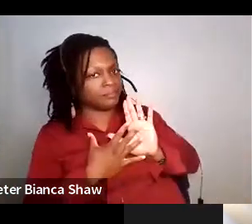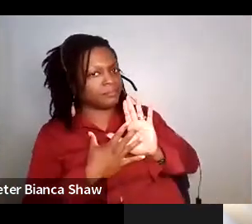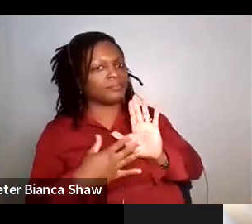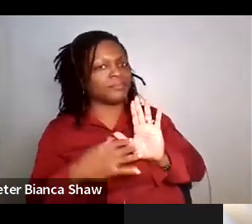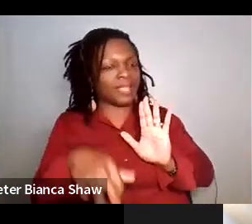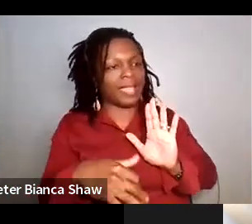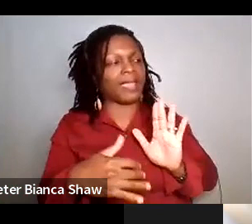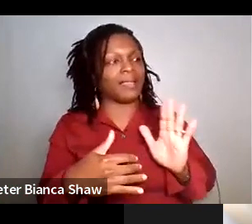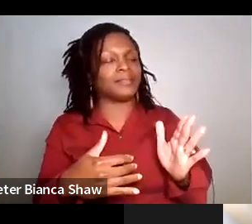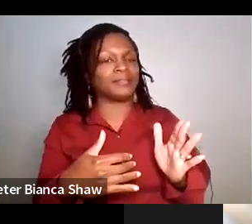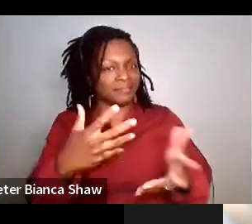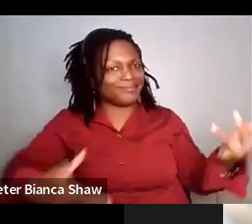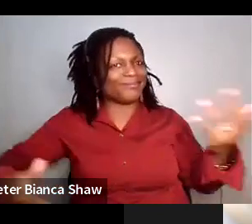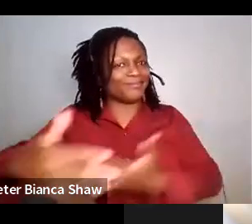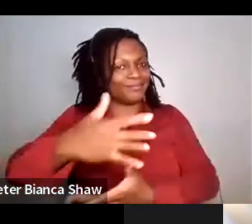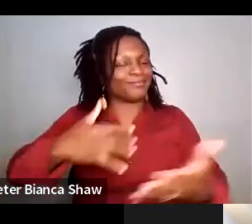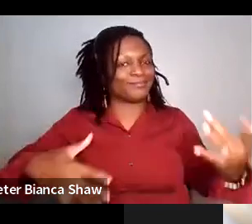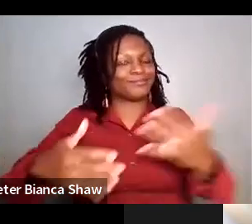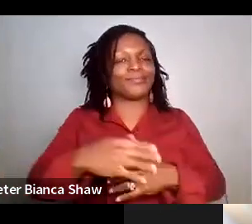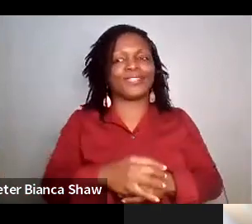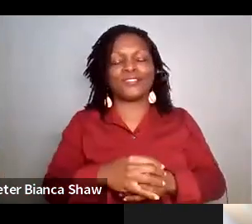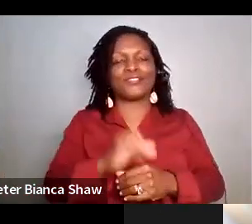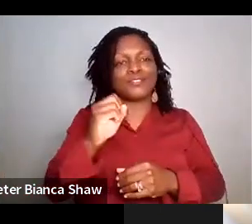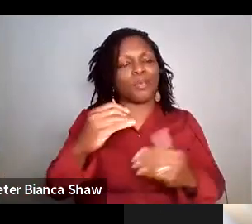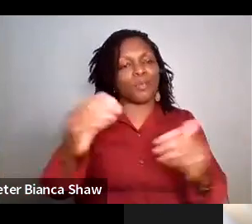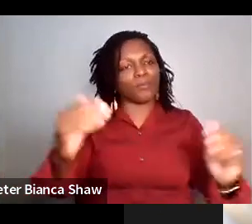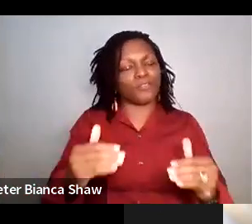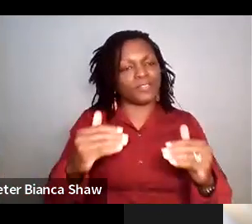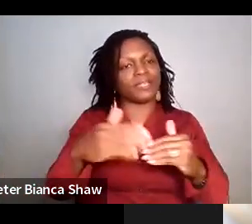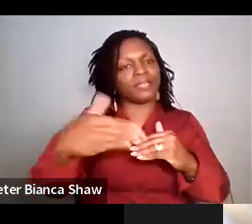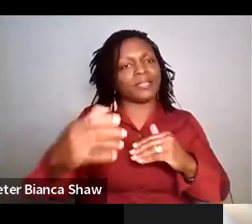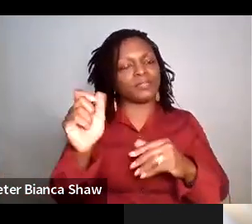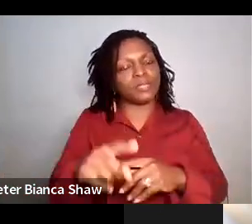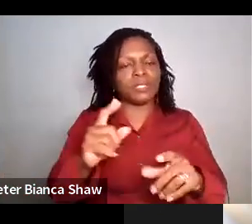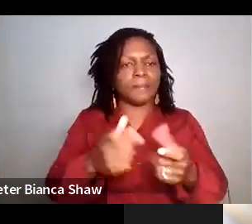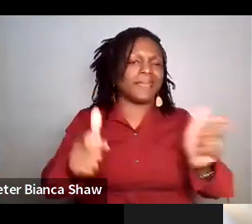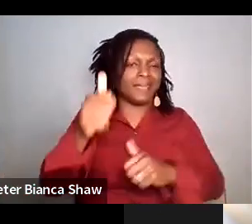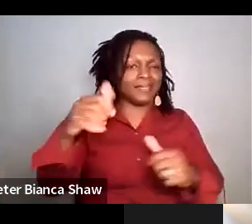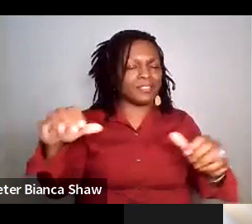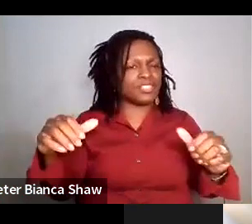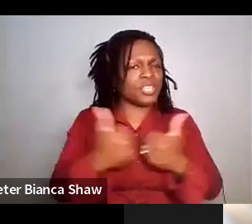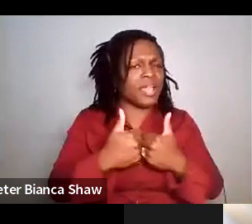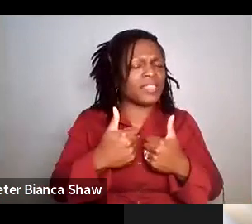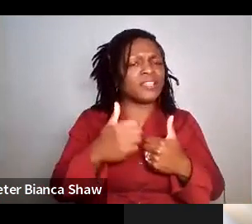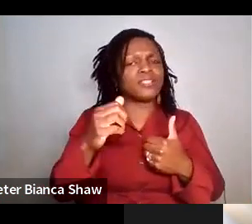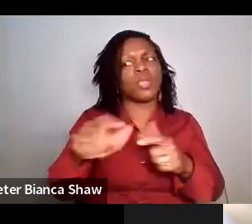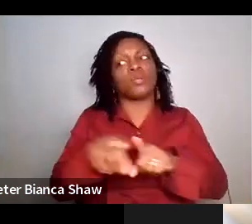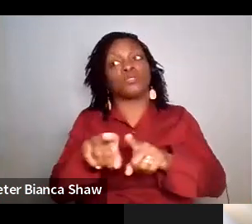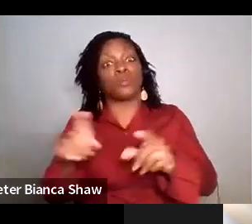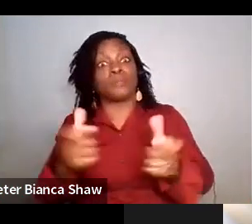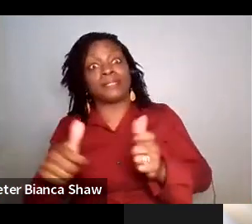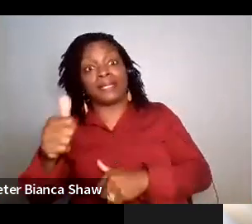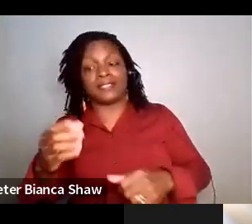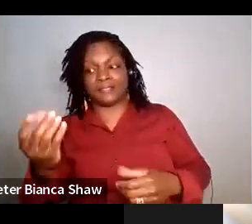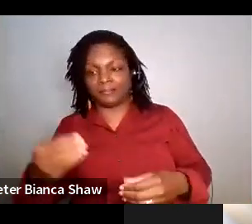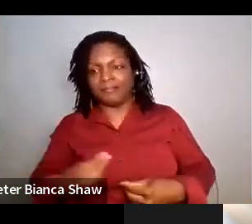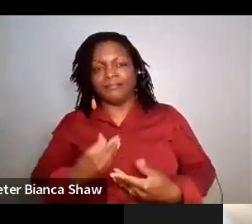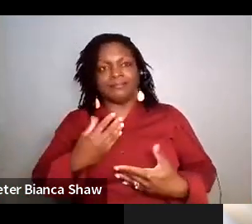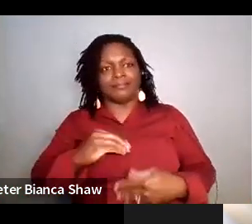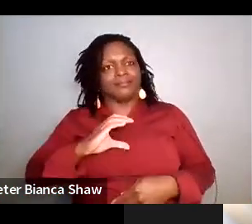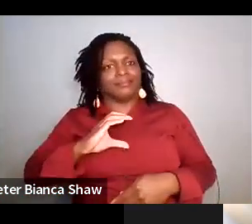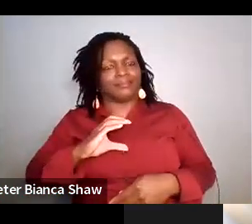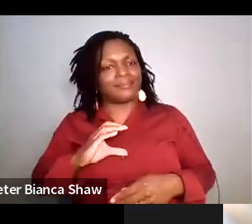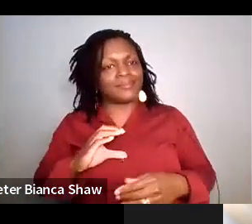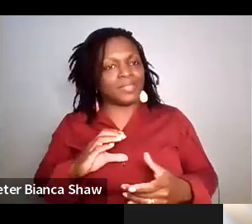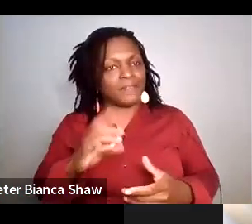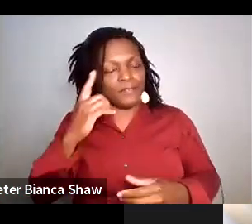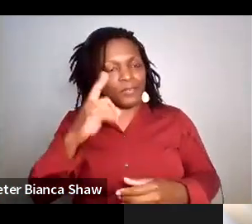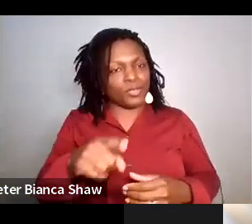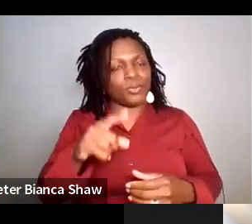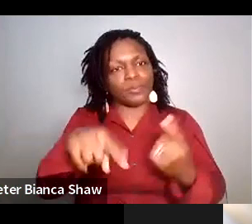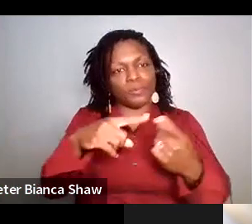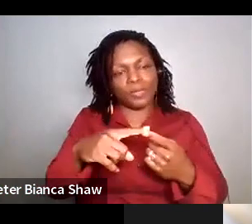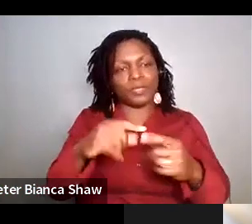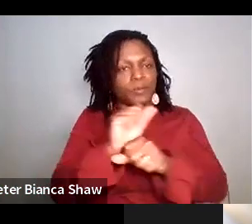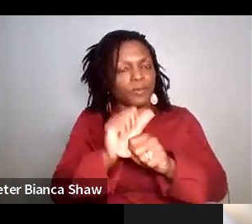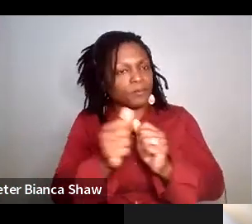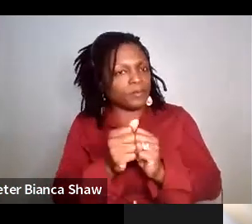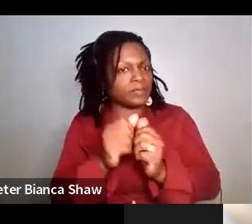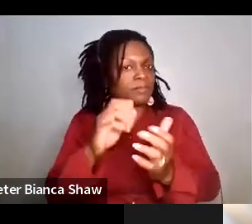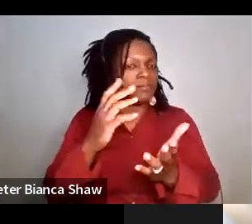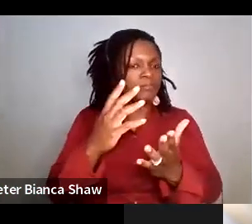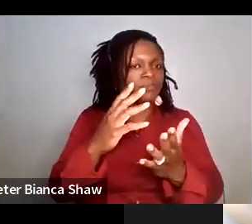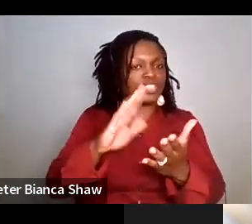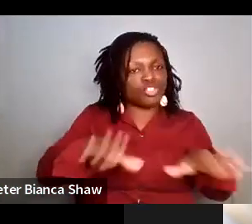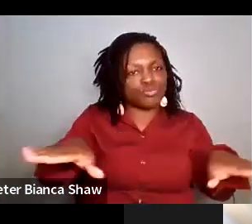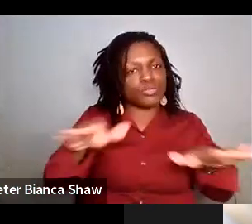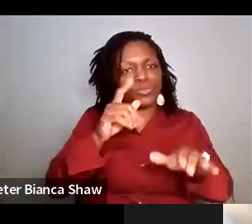So moving on to our next question. it would be what's the biggest challenge, but also the biggest reward that you based on a day to day basis as a father of a child with a disability and rashad i'm gonna ask